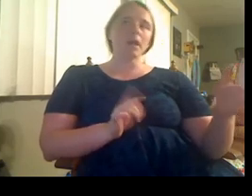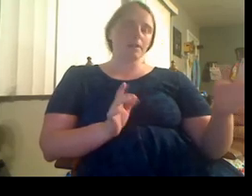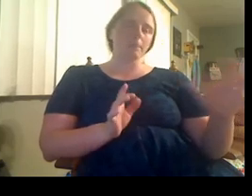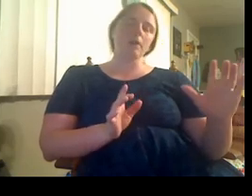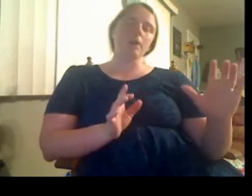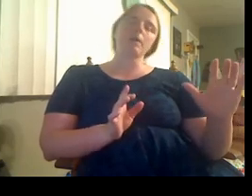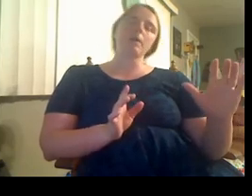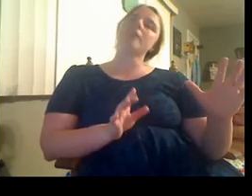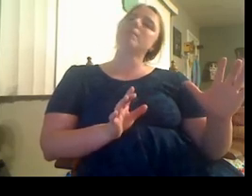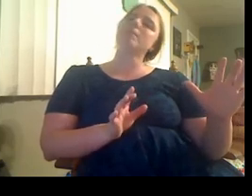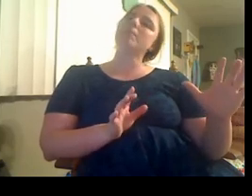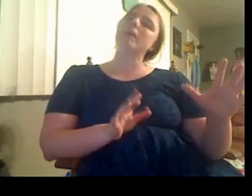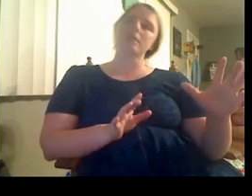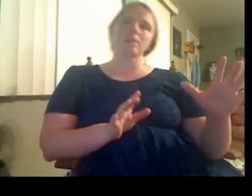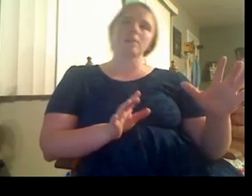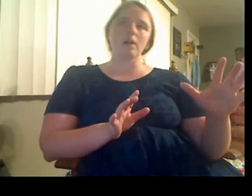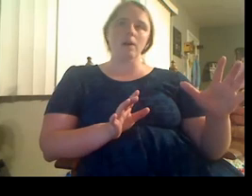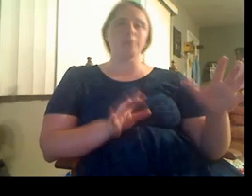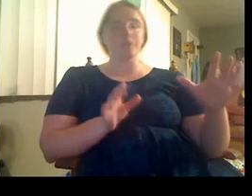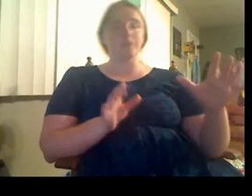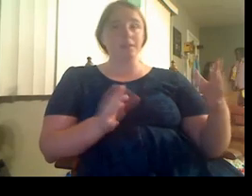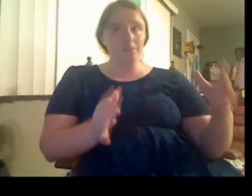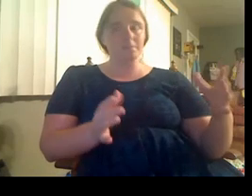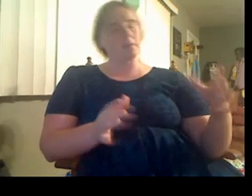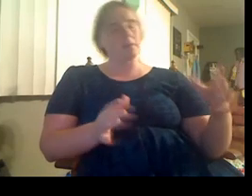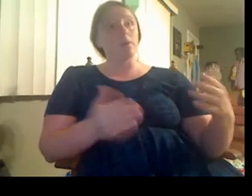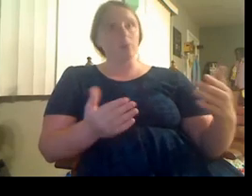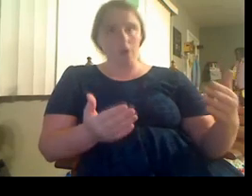It is comprised of parents or persons.